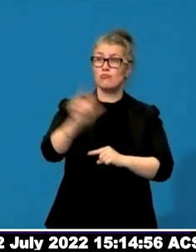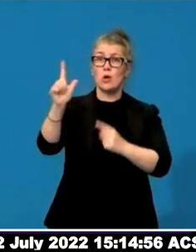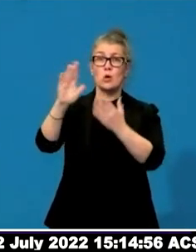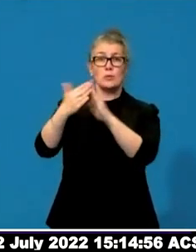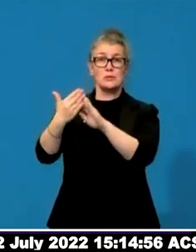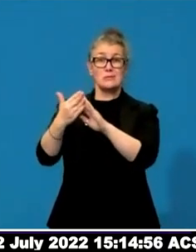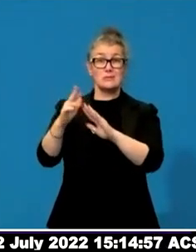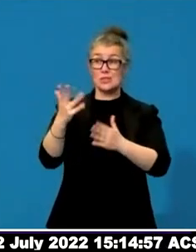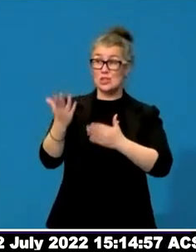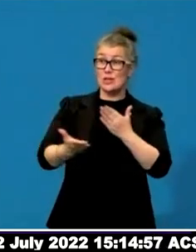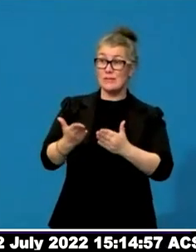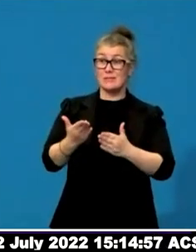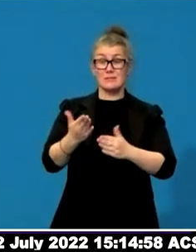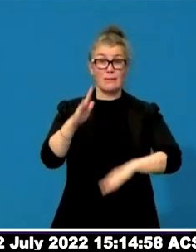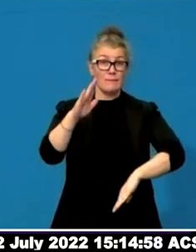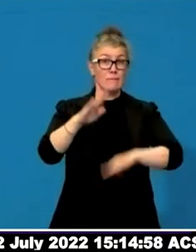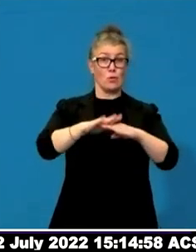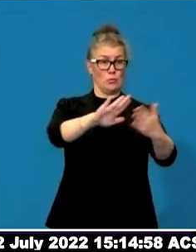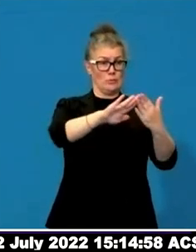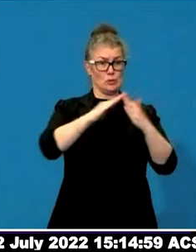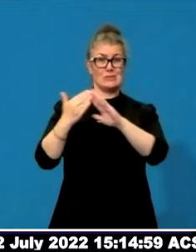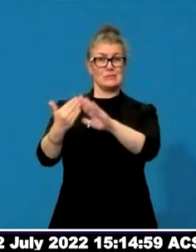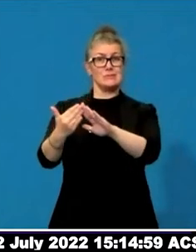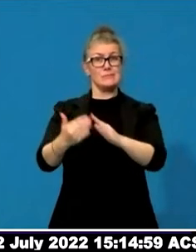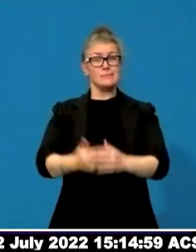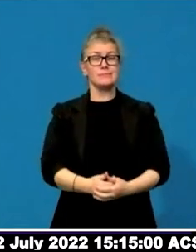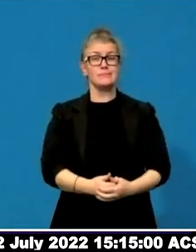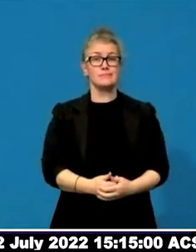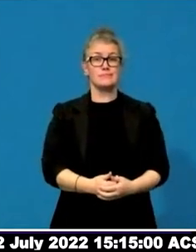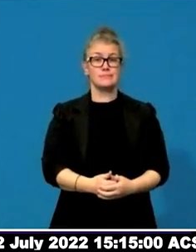it's actually for the whole community when people are given the right emotional